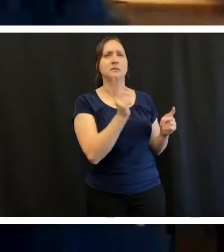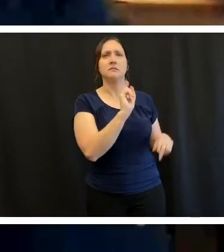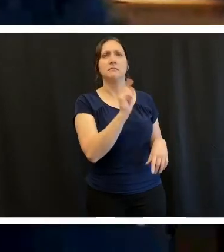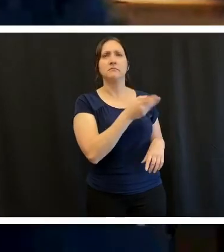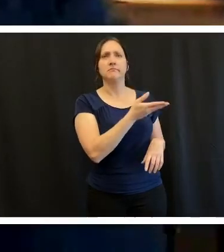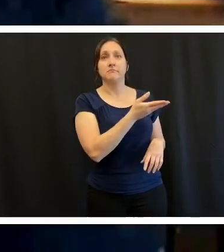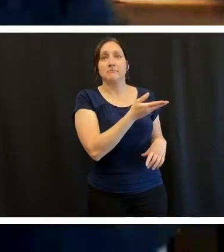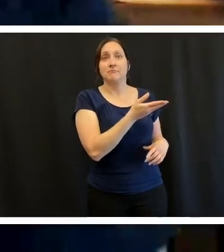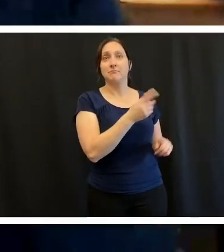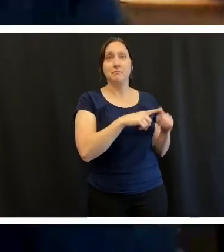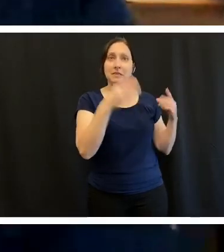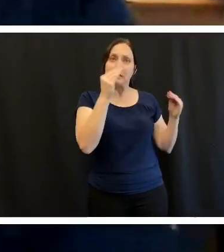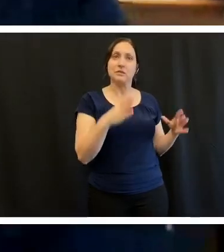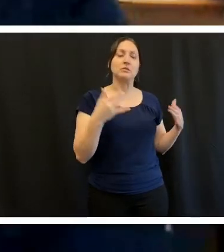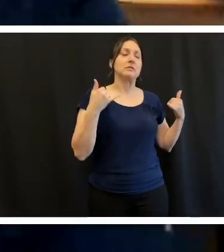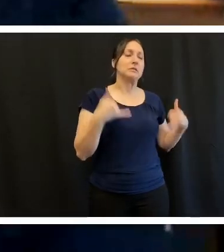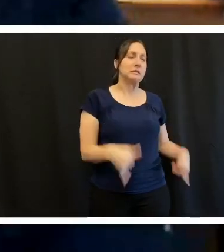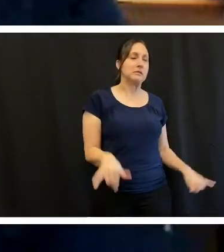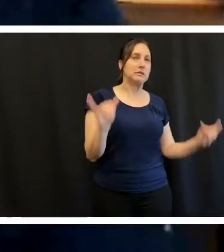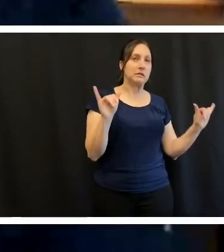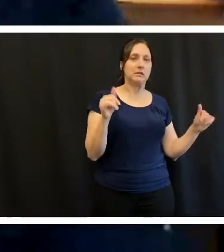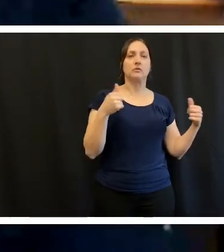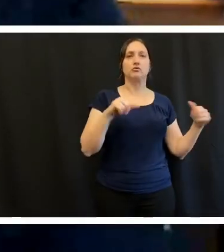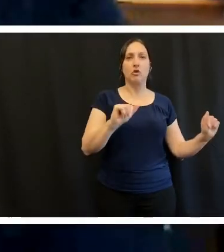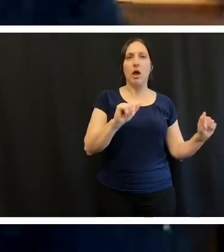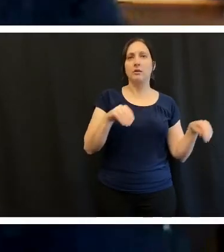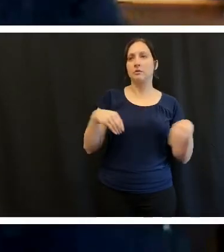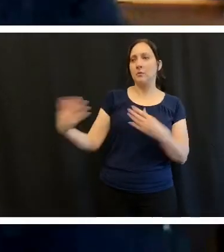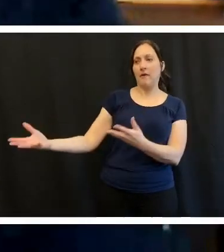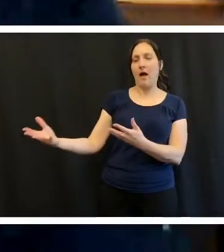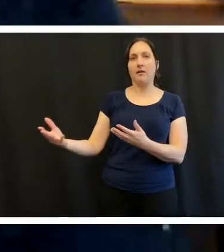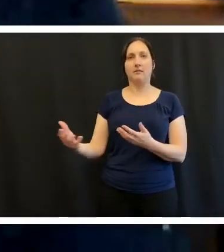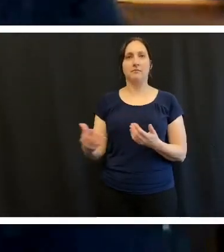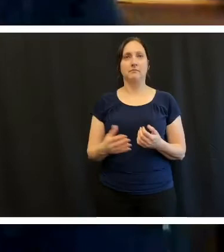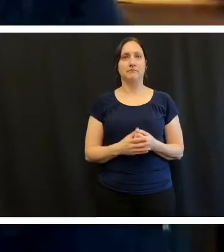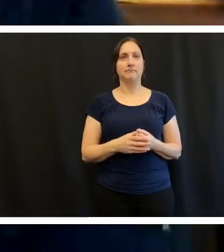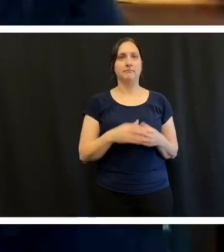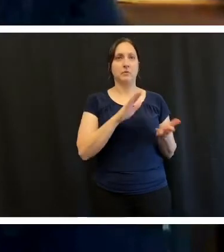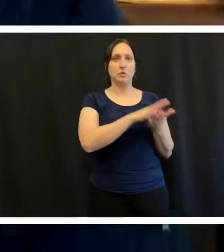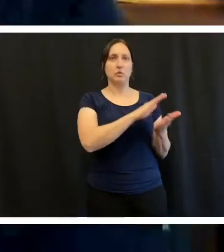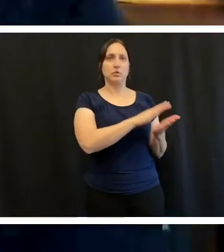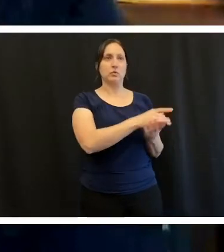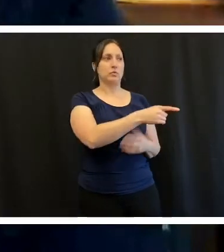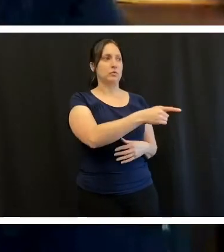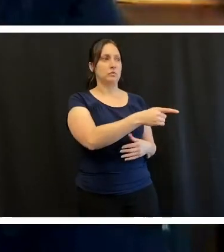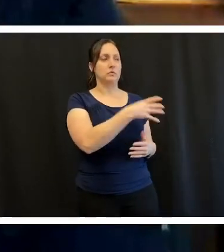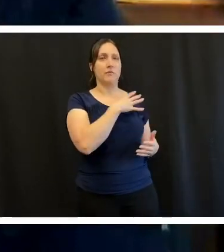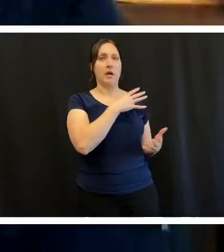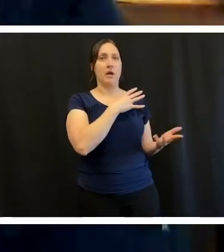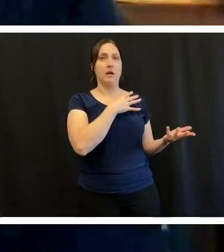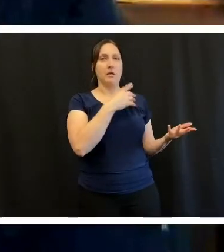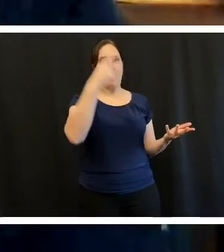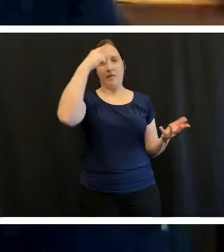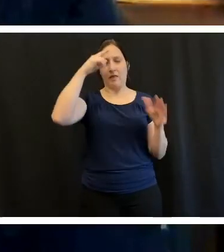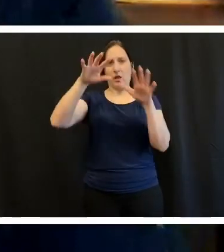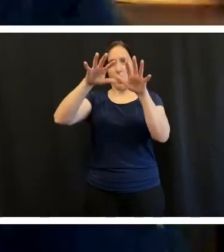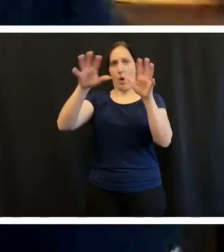are taking the mandate of caring for the holistic learner very seriously.